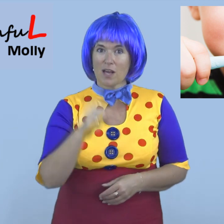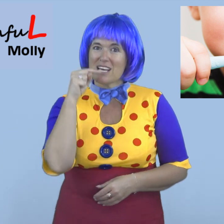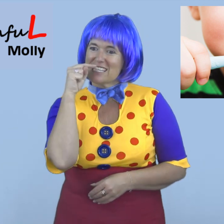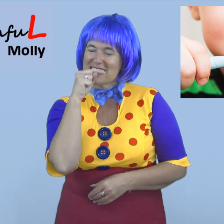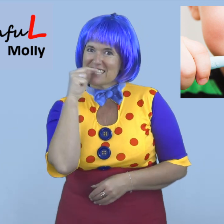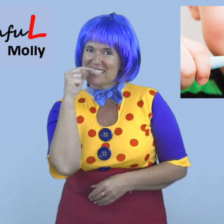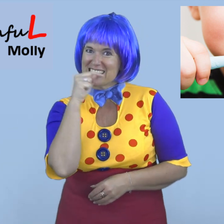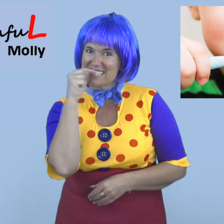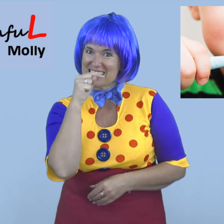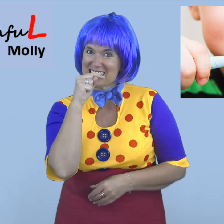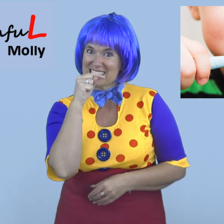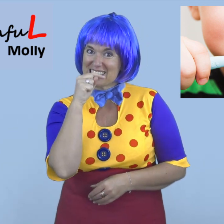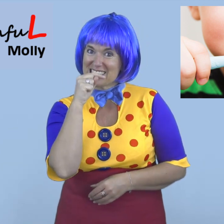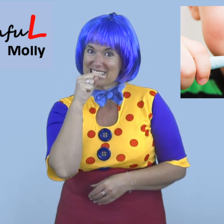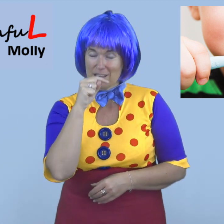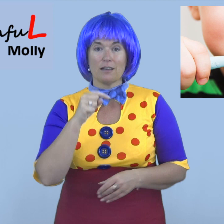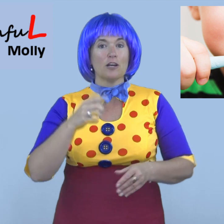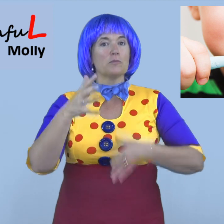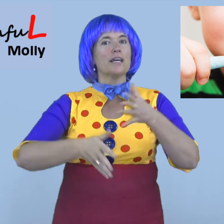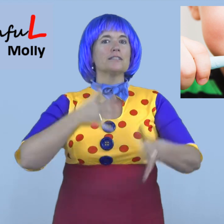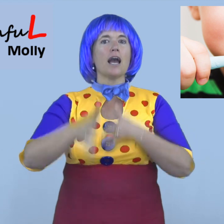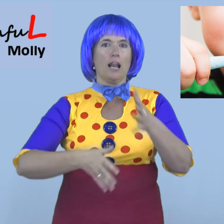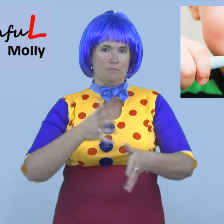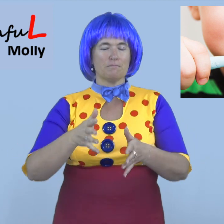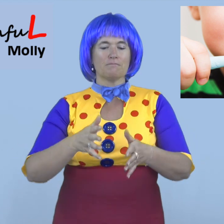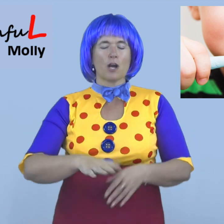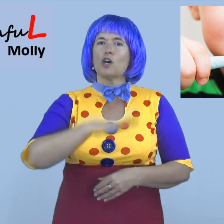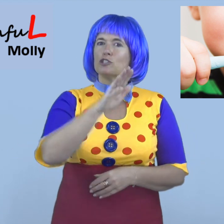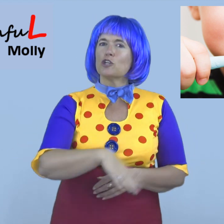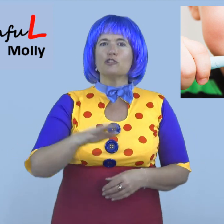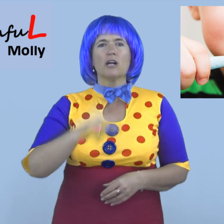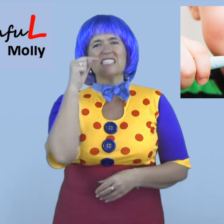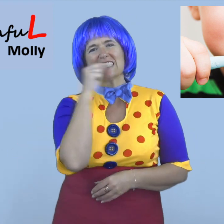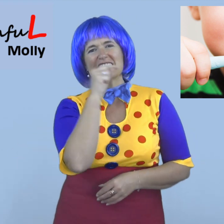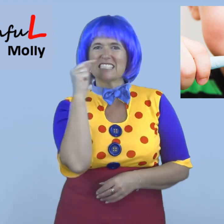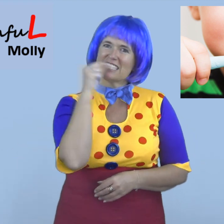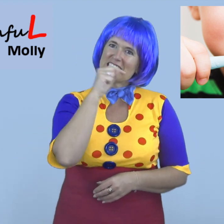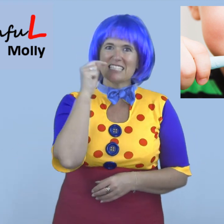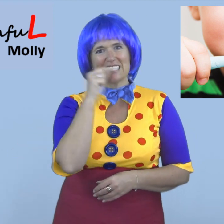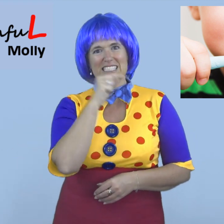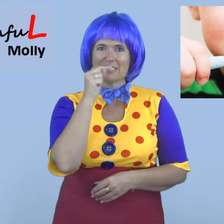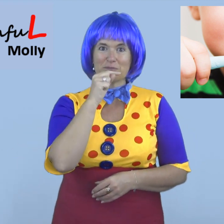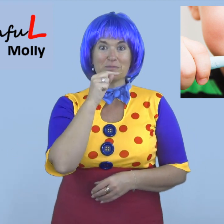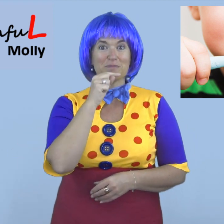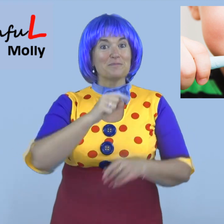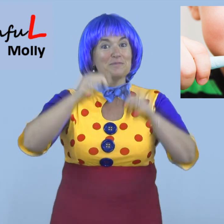Cleaning teeth In BSL The children are cleaning their teeth.